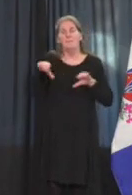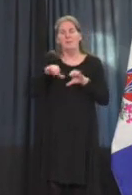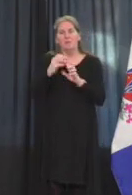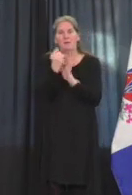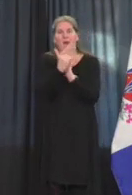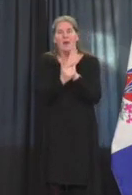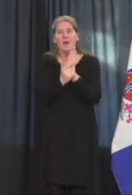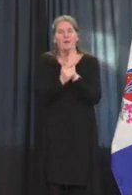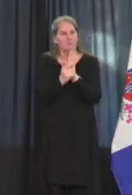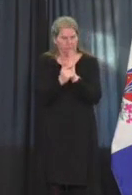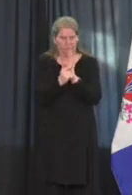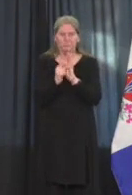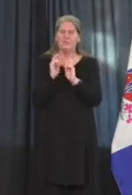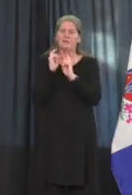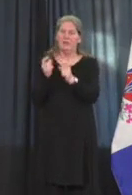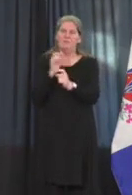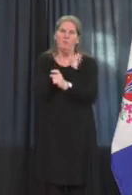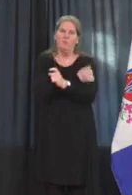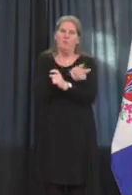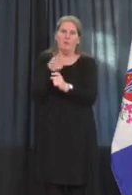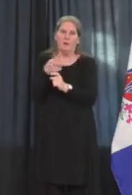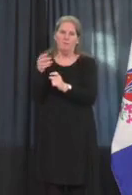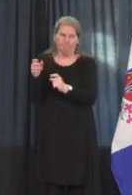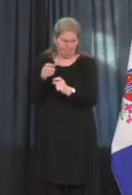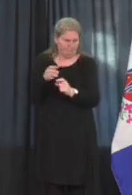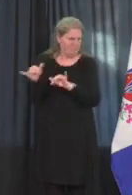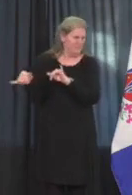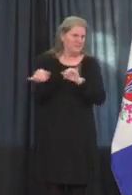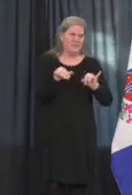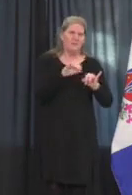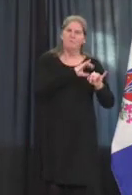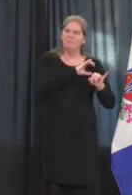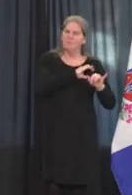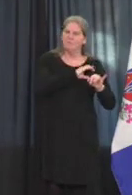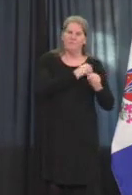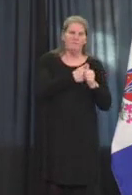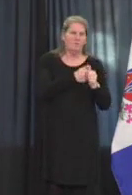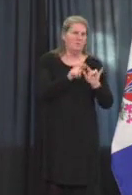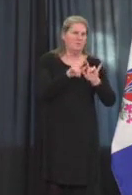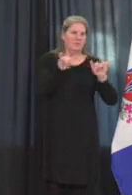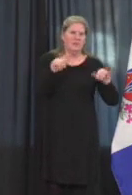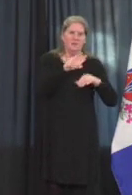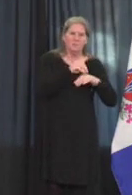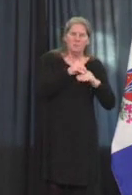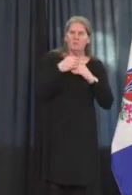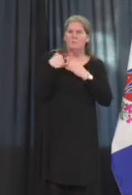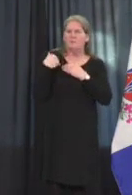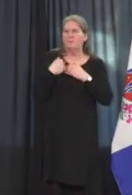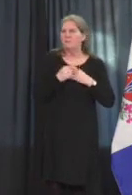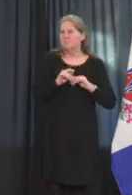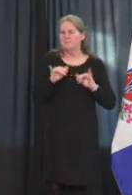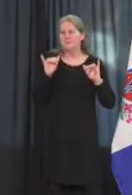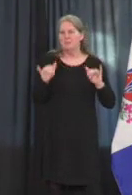WILL WORK AT THE DIRECTION OF THE CIVIL EMERGENCY PLANNING OFFICER.